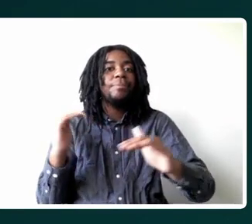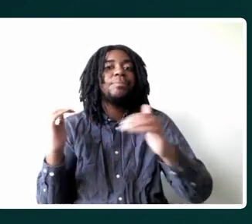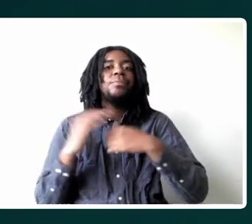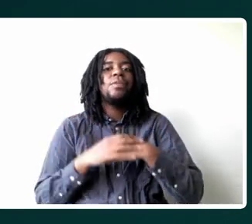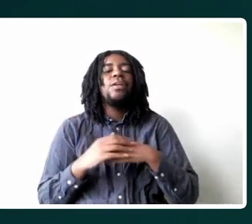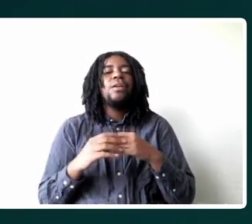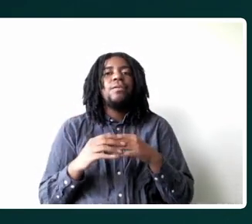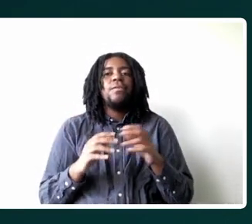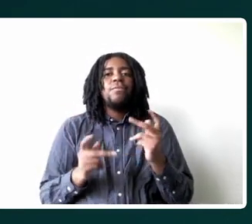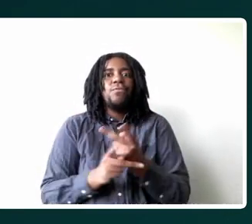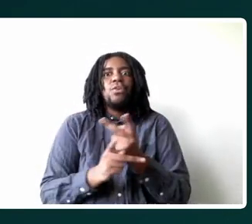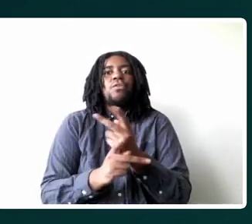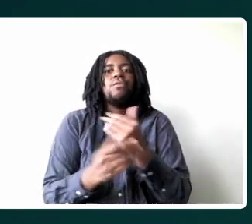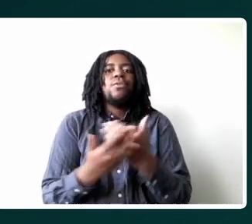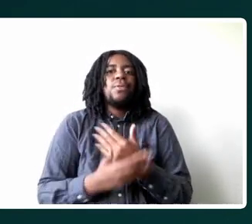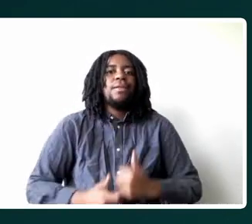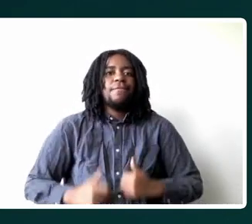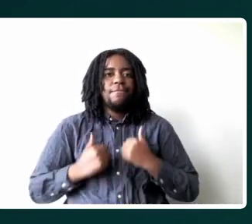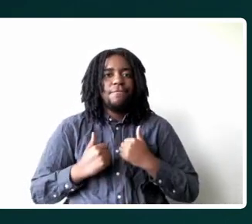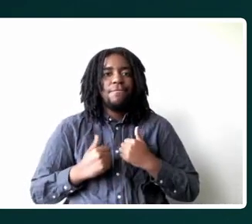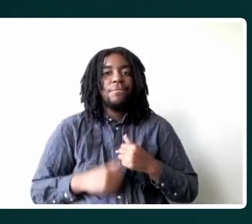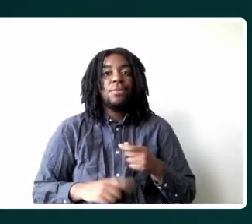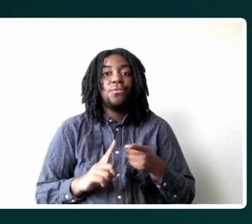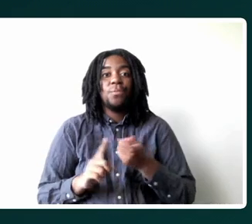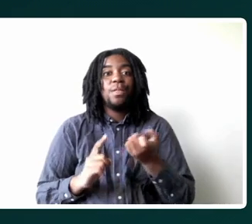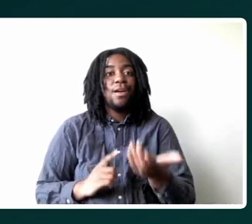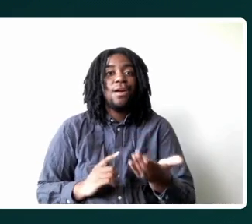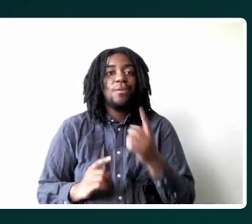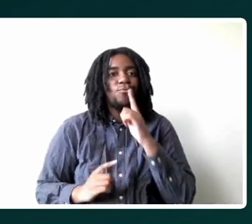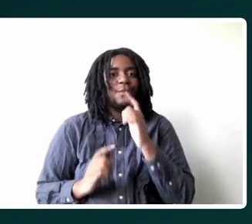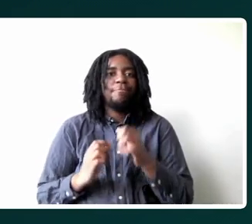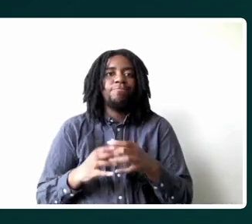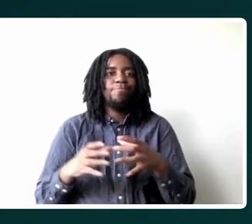From there, the project grew. We've been working together for a decade,